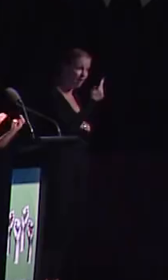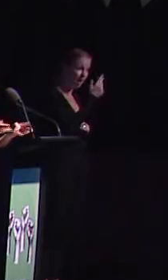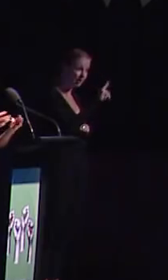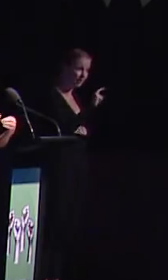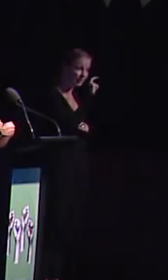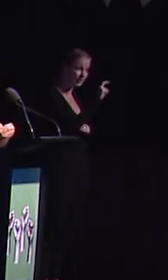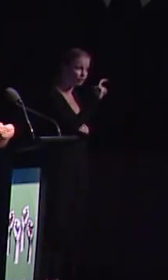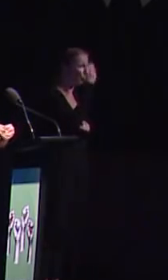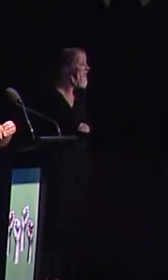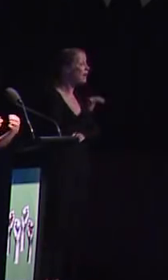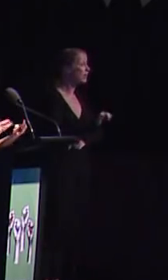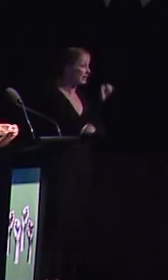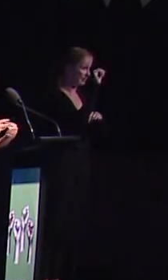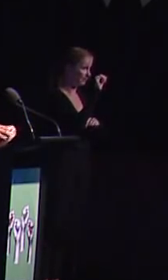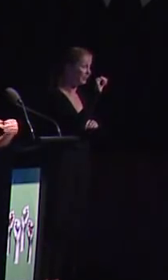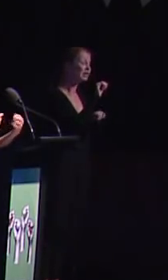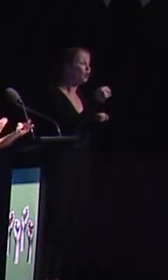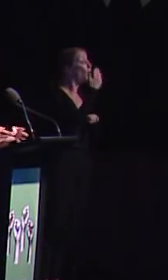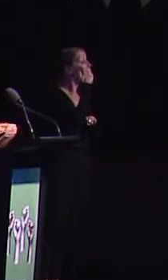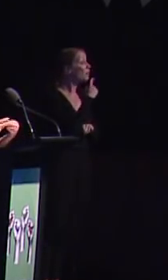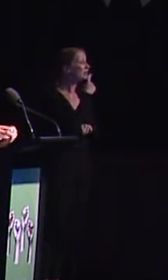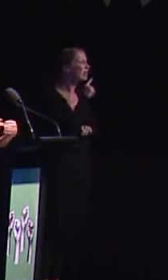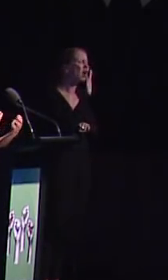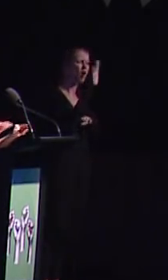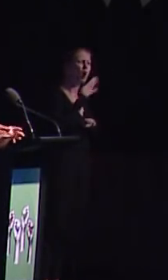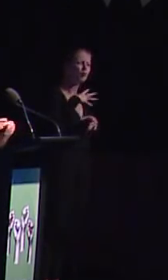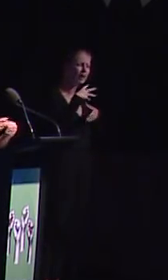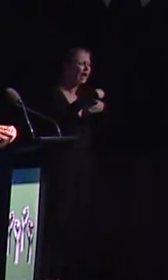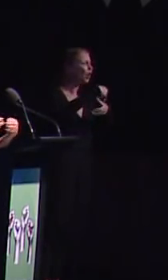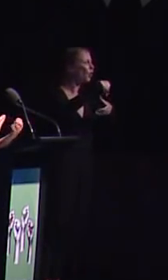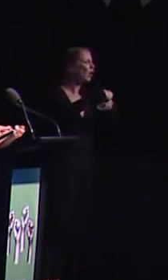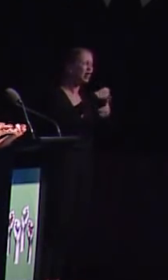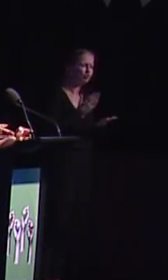demand by women for inclusion in the rights of man and in citizenship and the state,